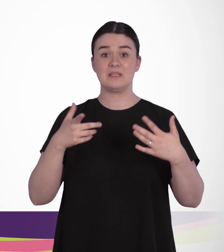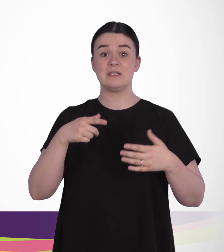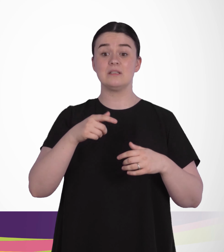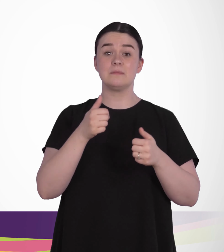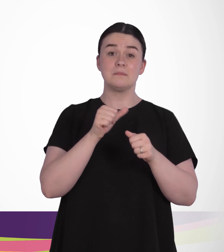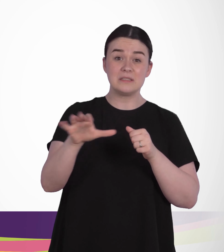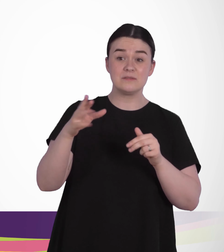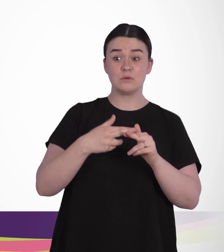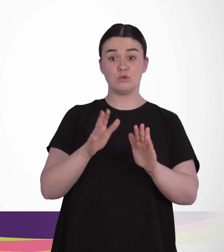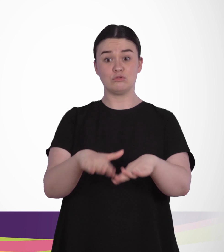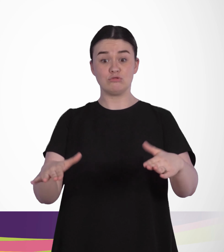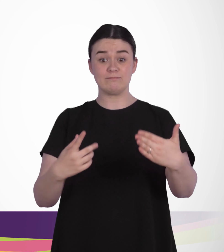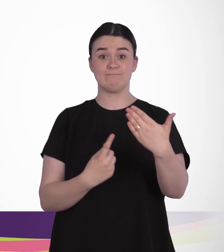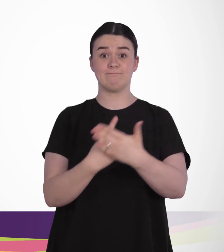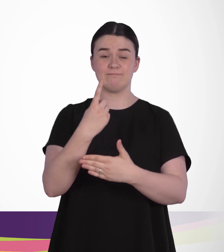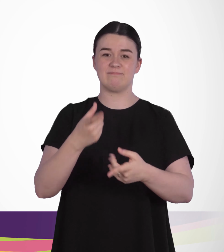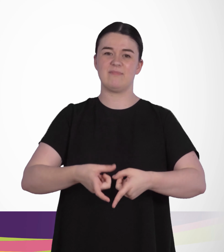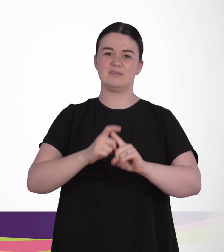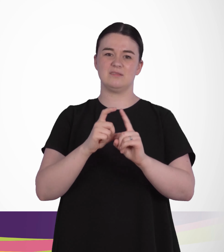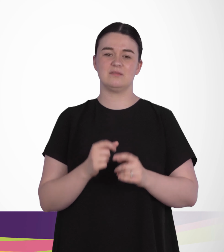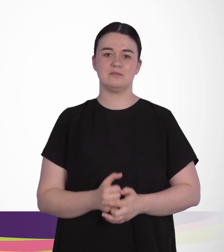what is best for children.